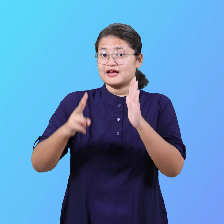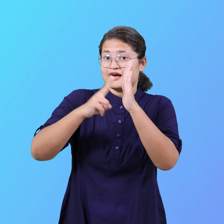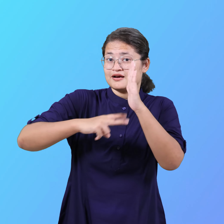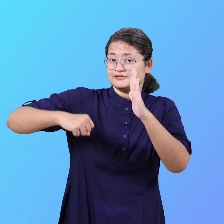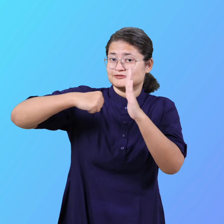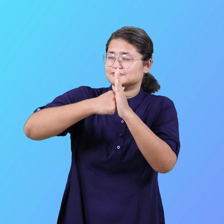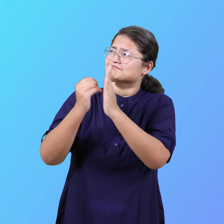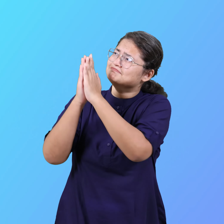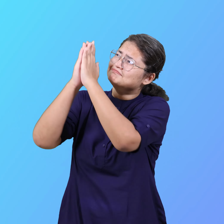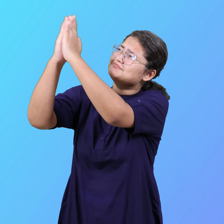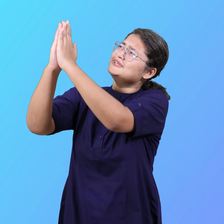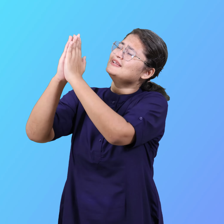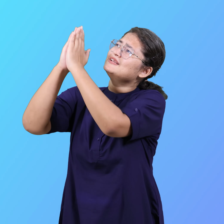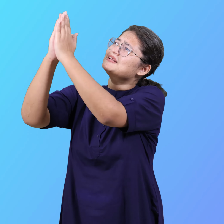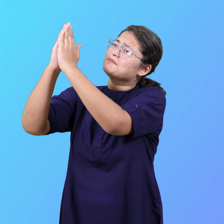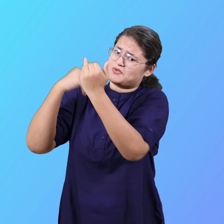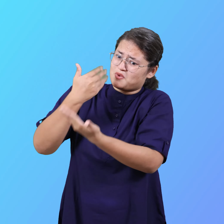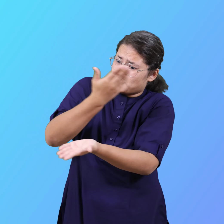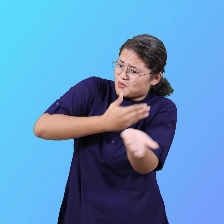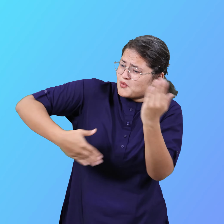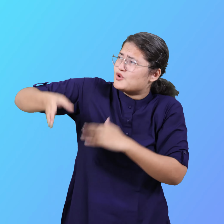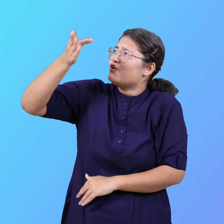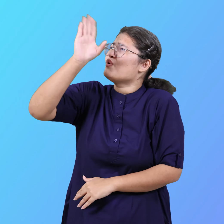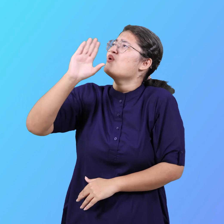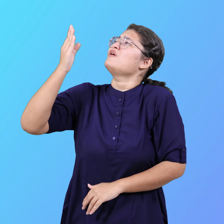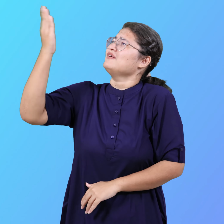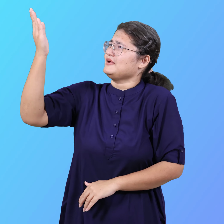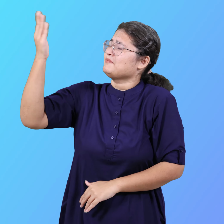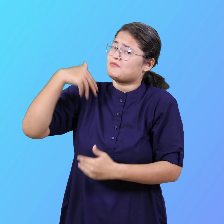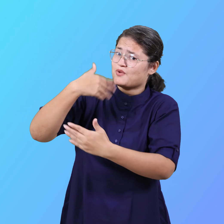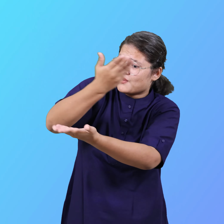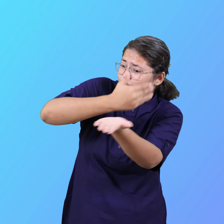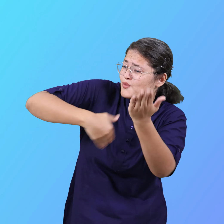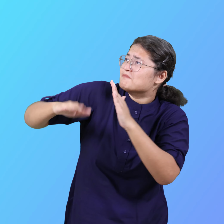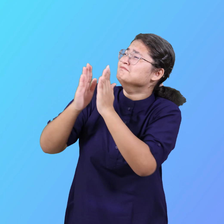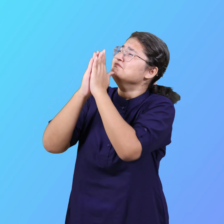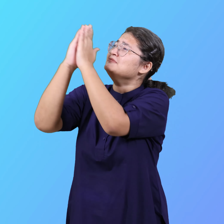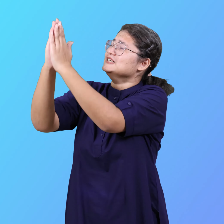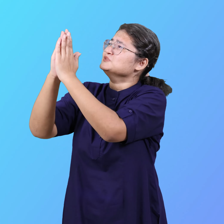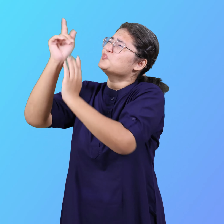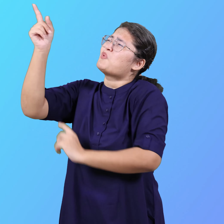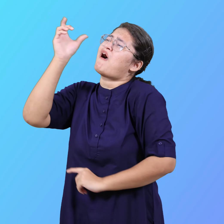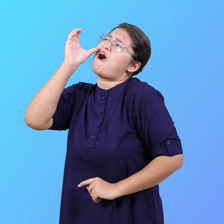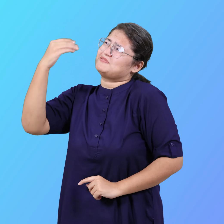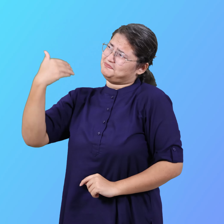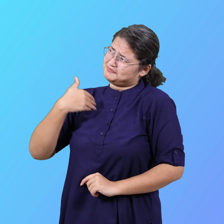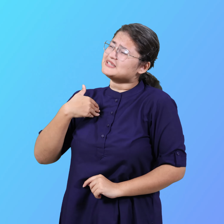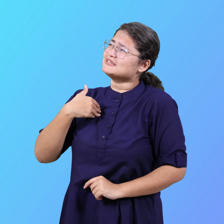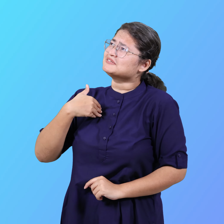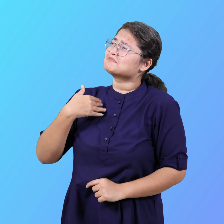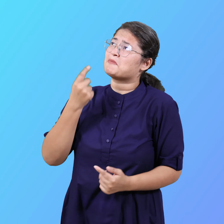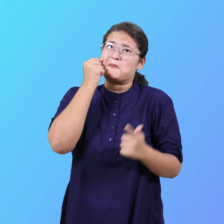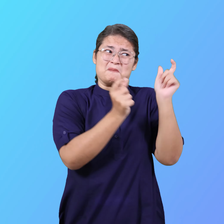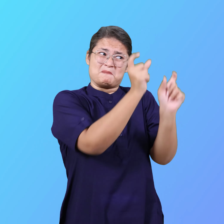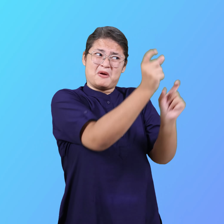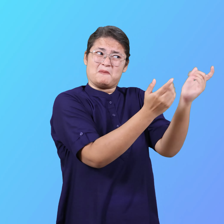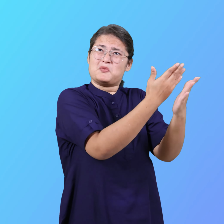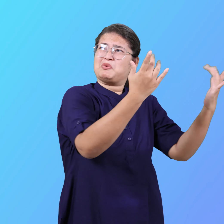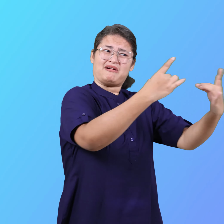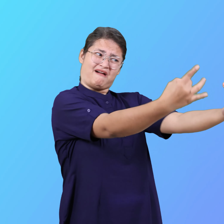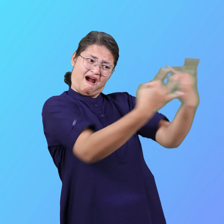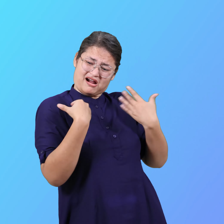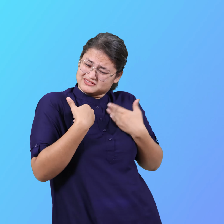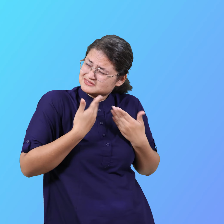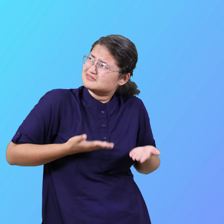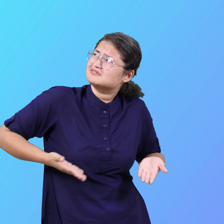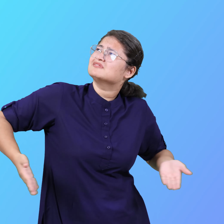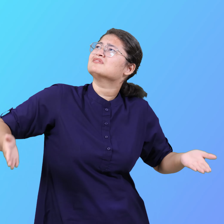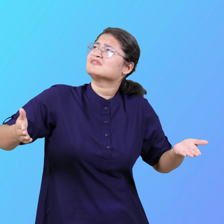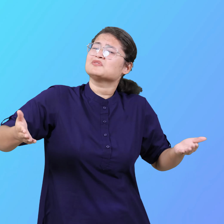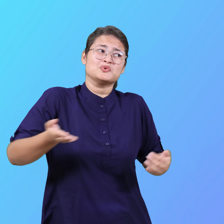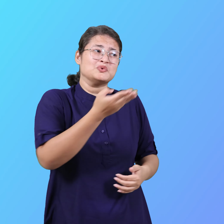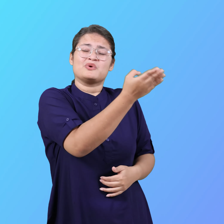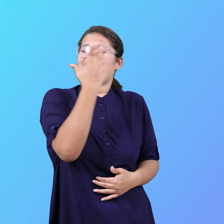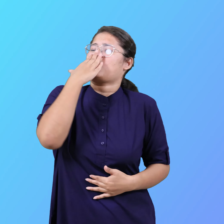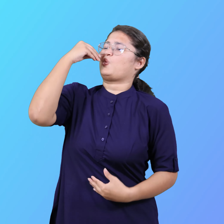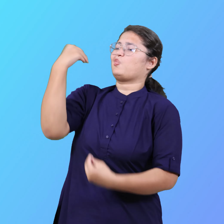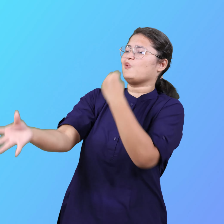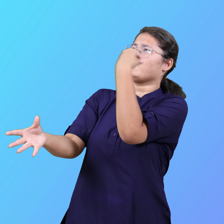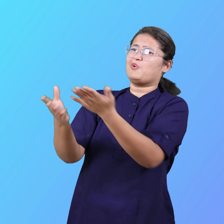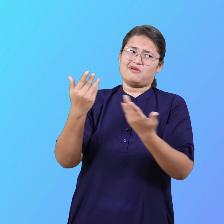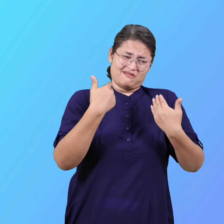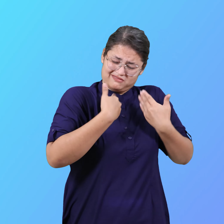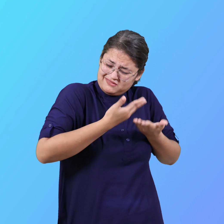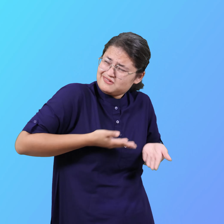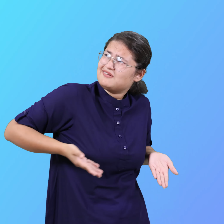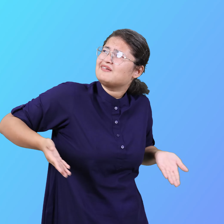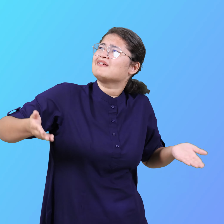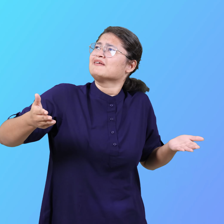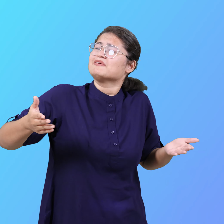Nehemiah prayed, “Our God, listen to our prayer. These men hate us. They are insulting us.